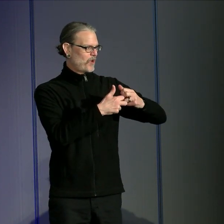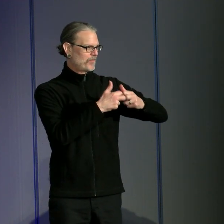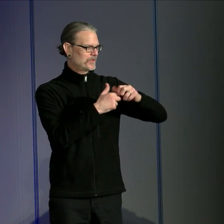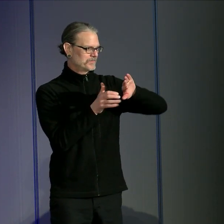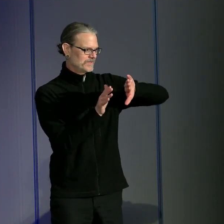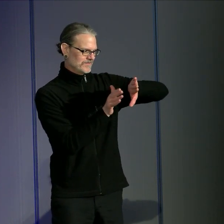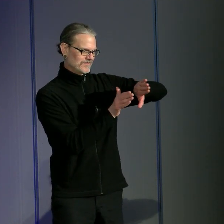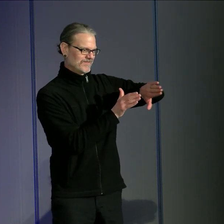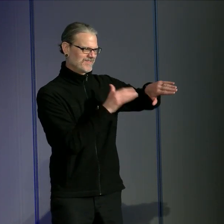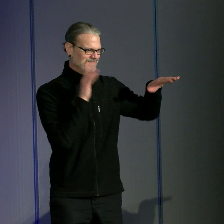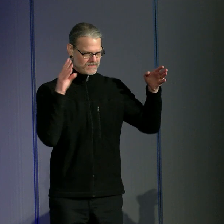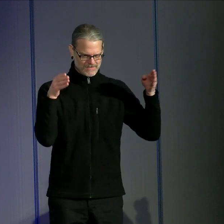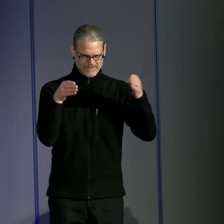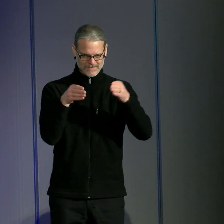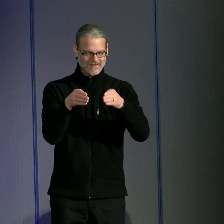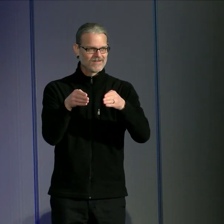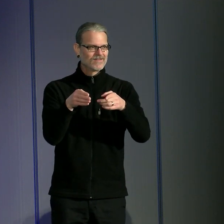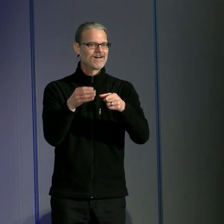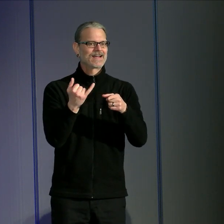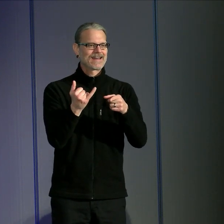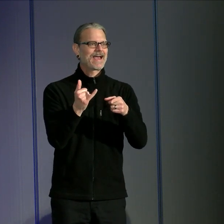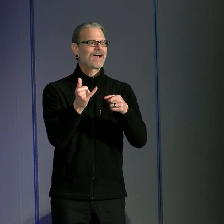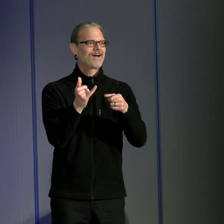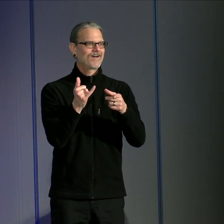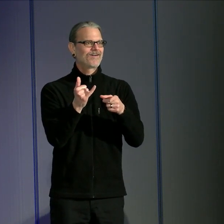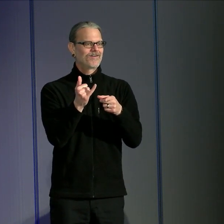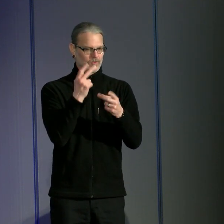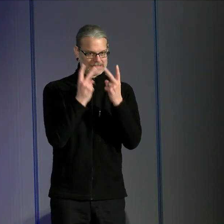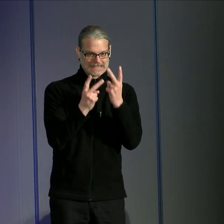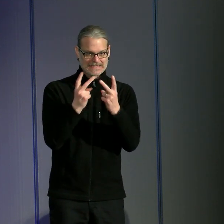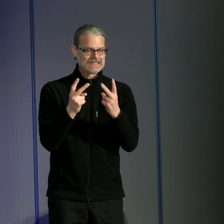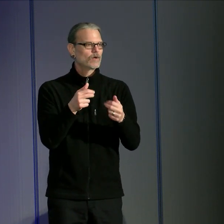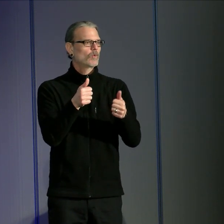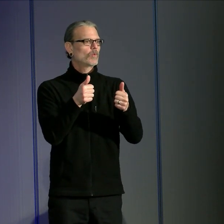find some of the templates that are contributing most to those accessibility issues.